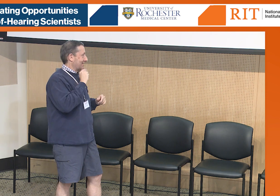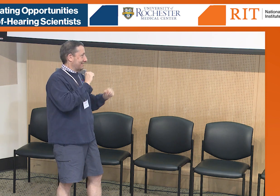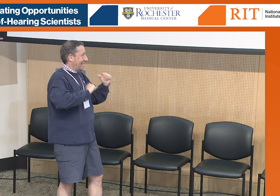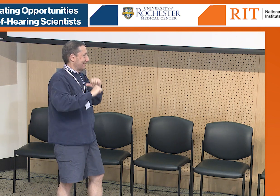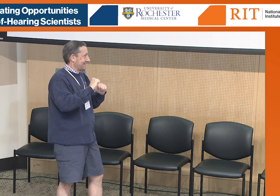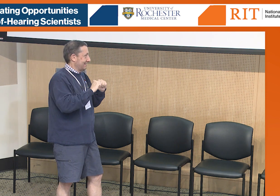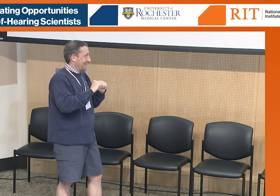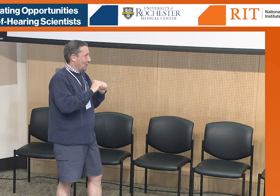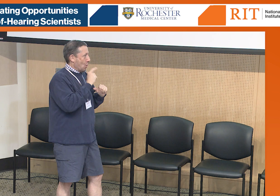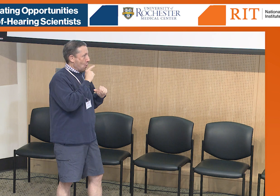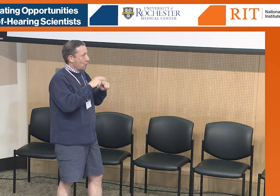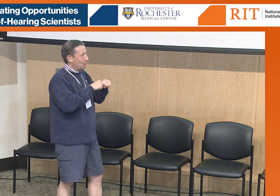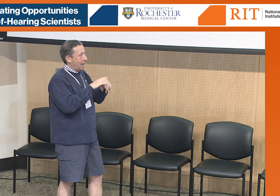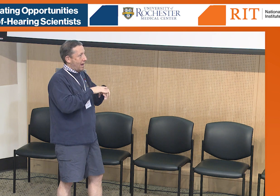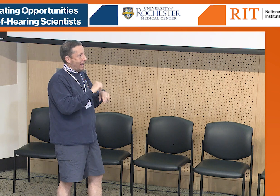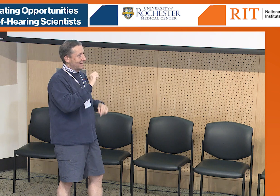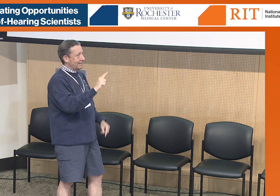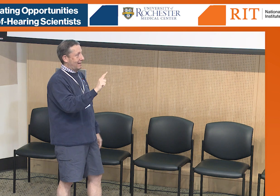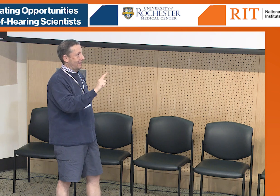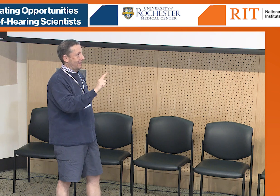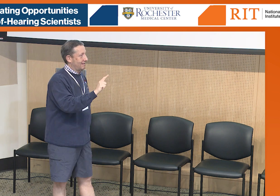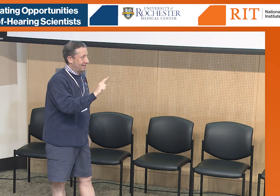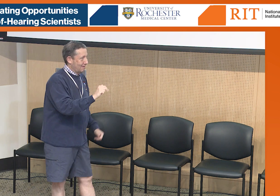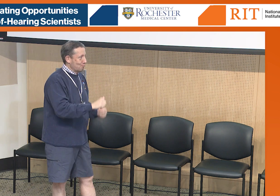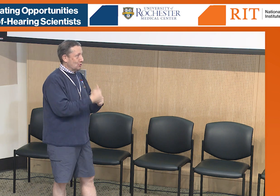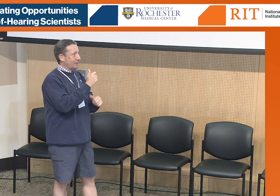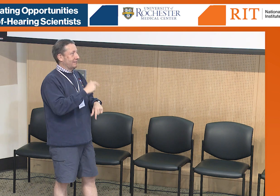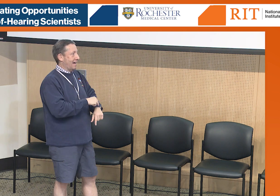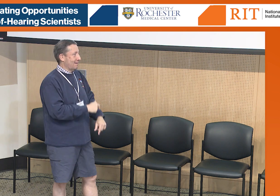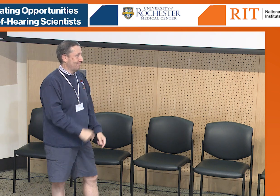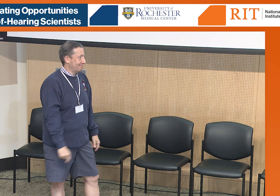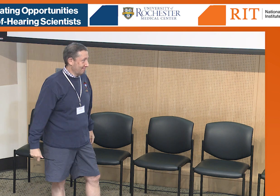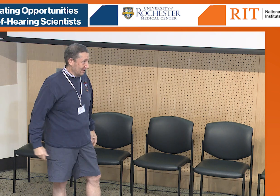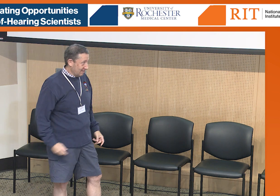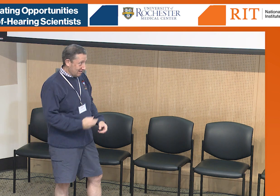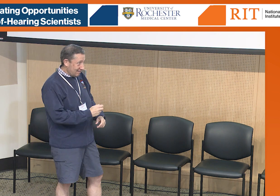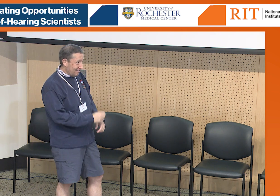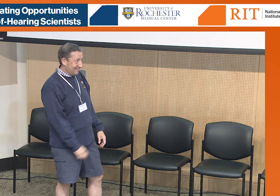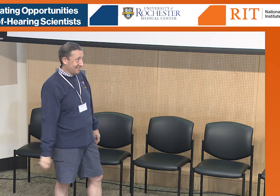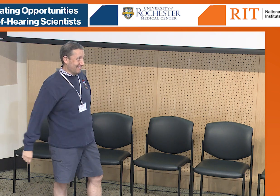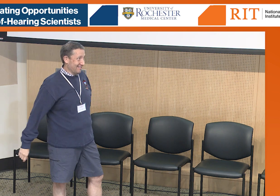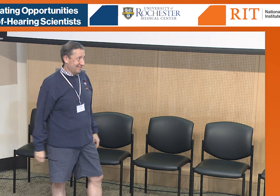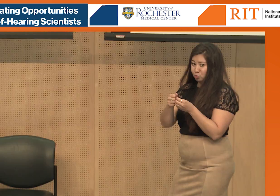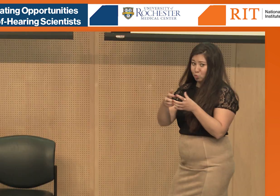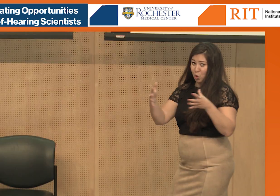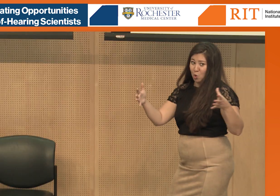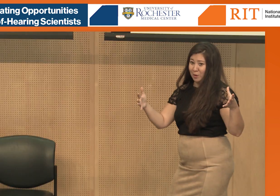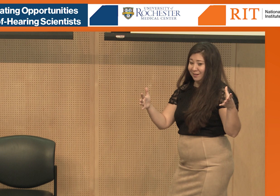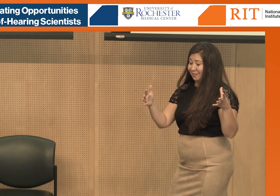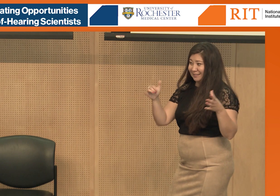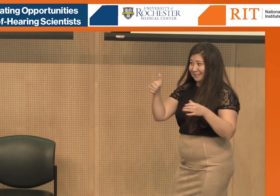How do we have to work with our hearing peers to continue our development in learning science?